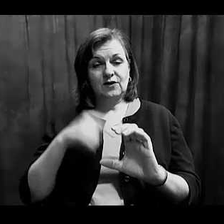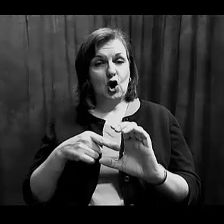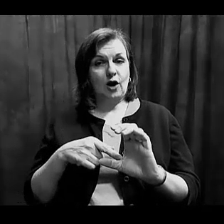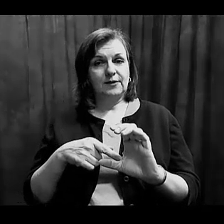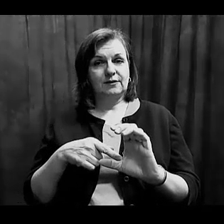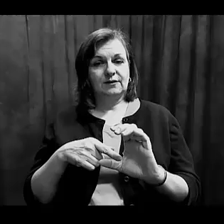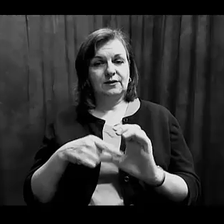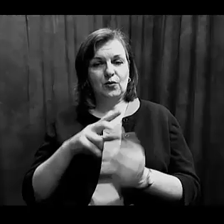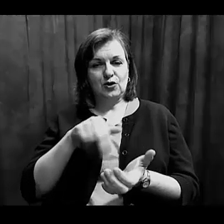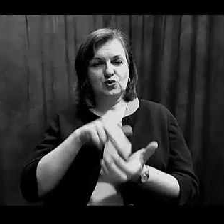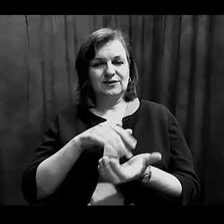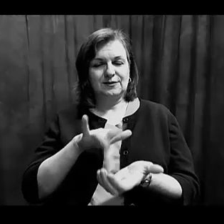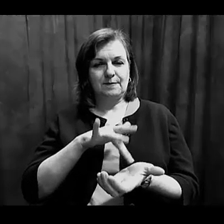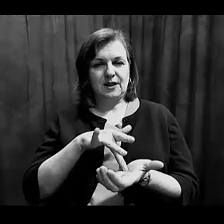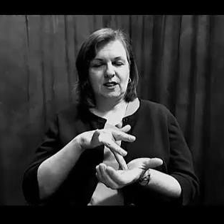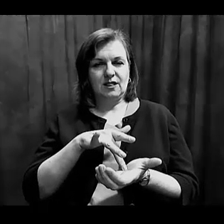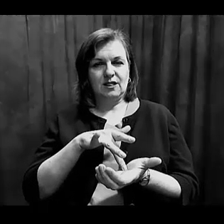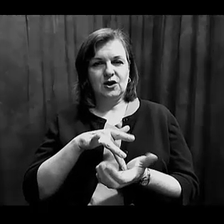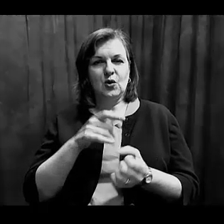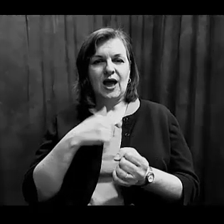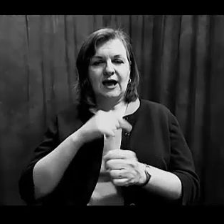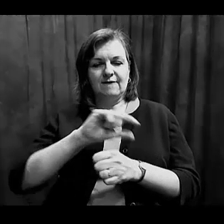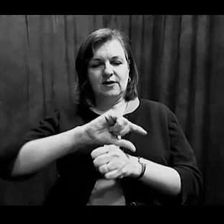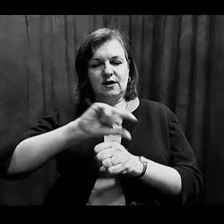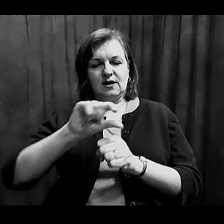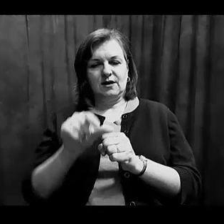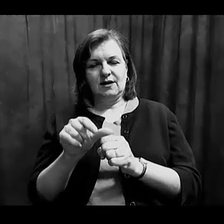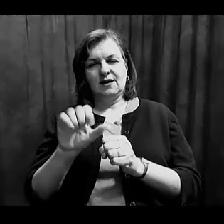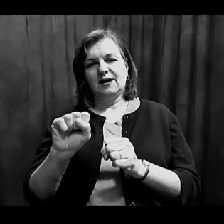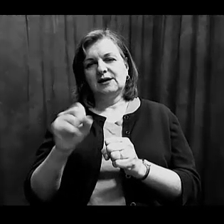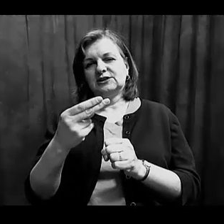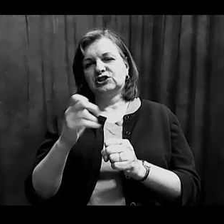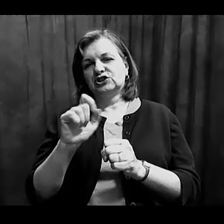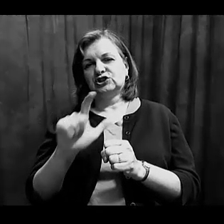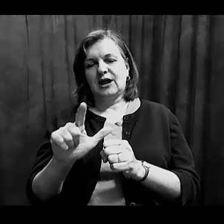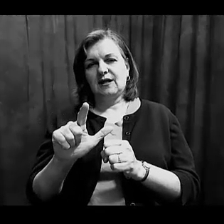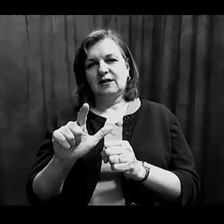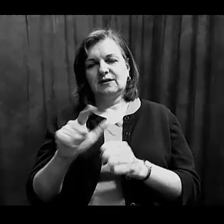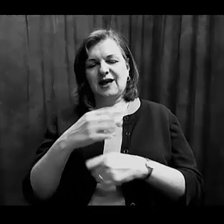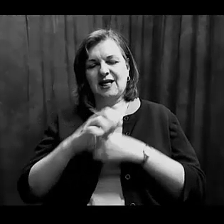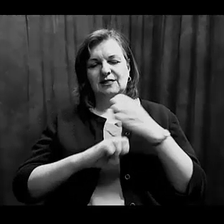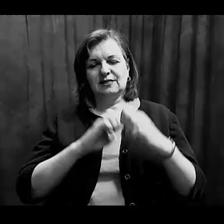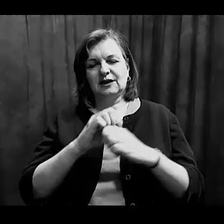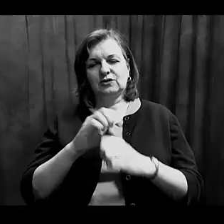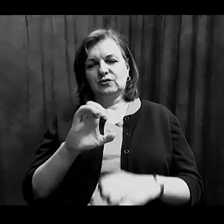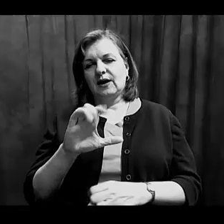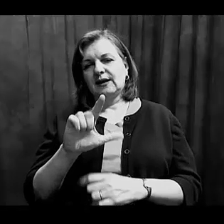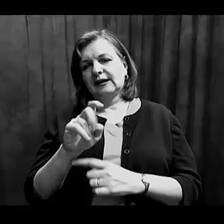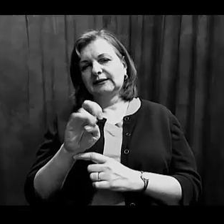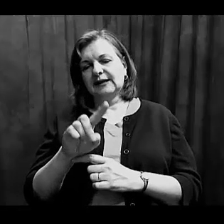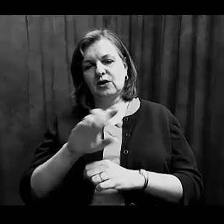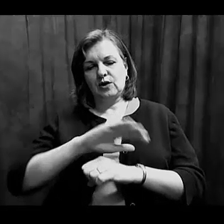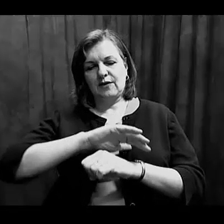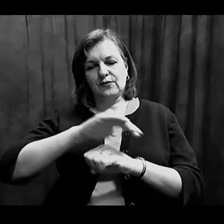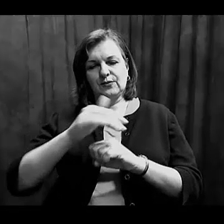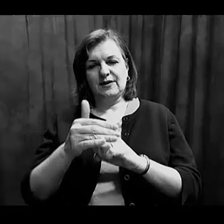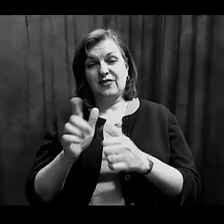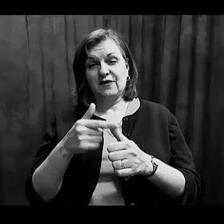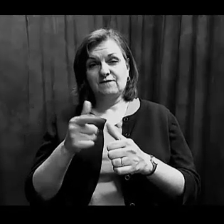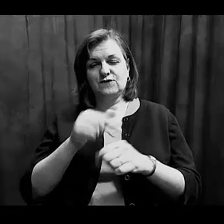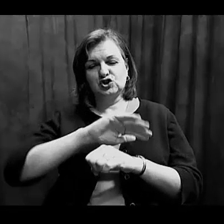and so if we have Carbon with its nucleus in the middle we actually have a shell or electron cloud or shell that goes around the